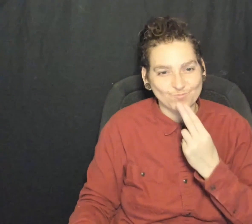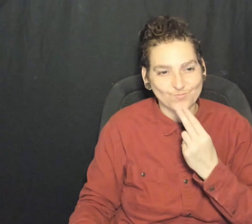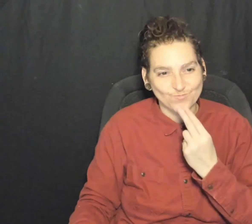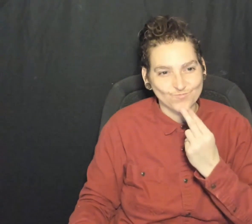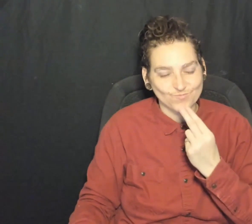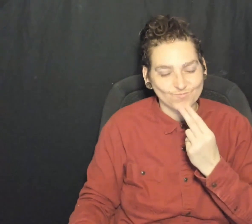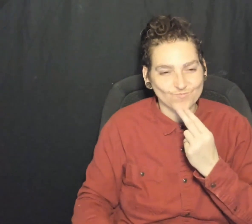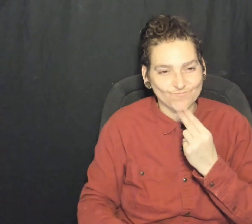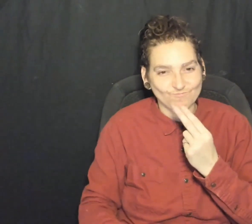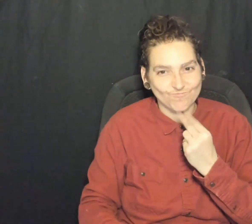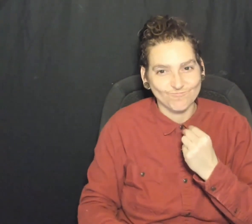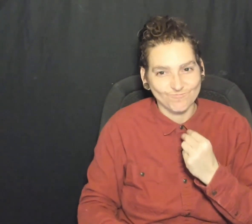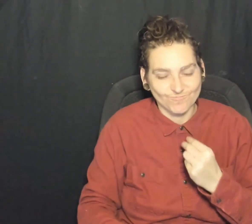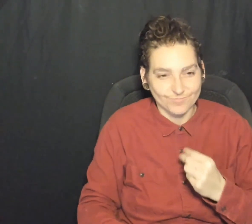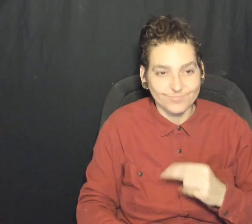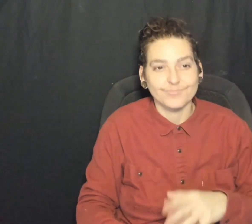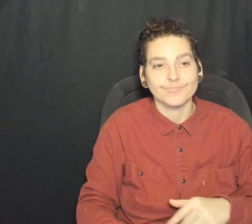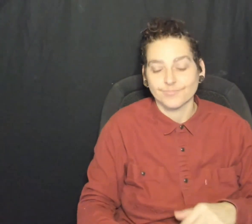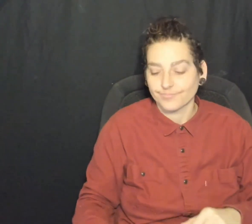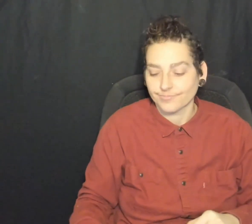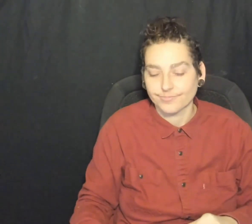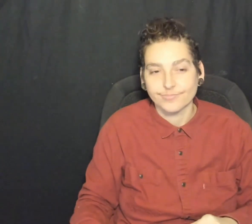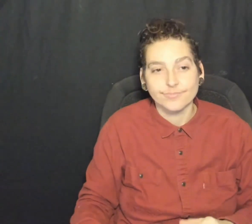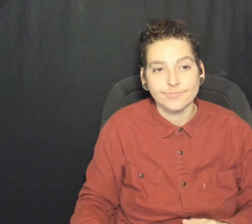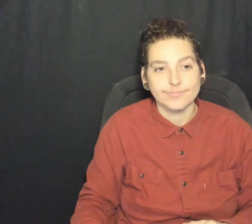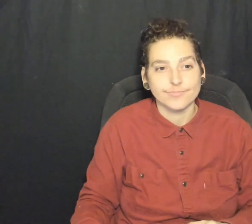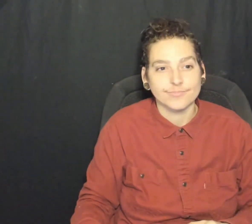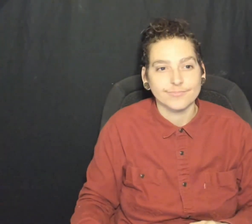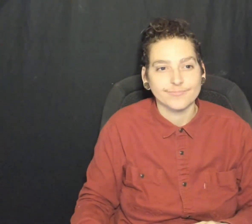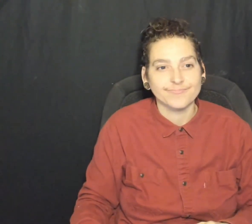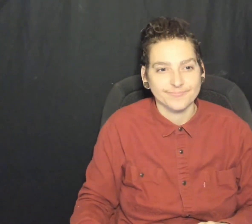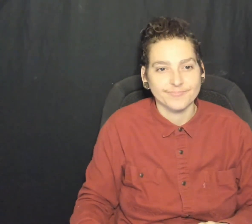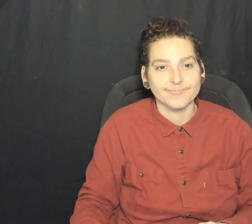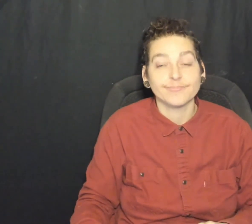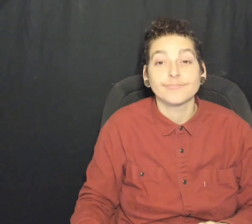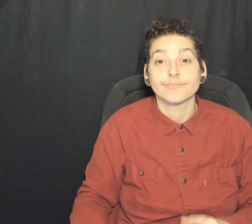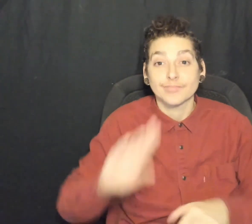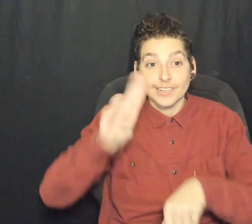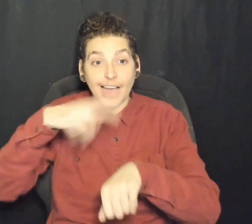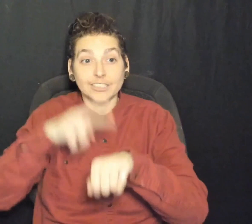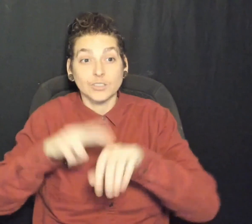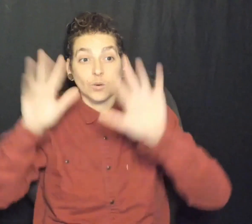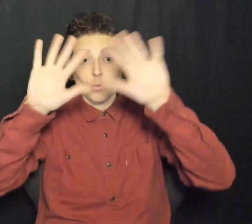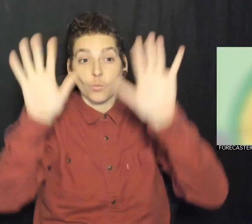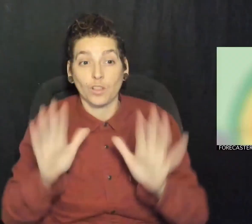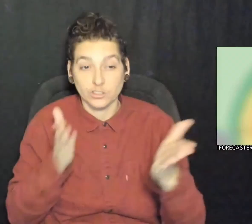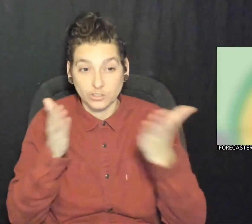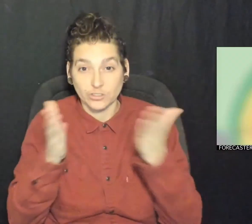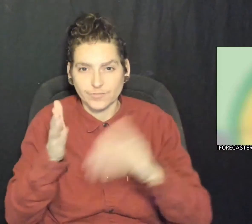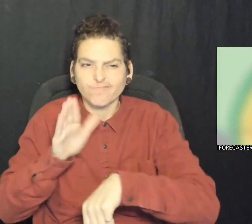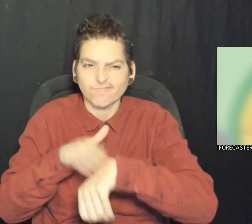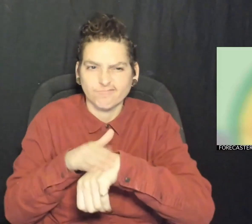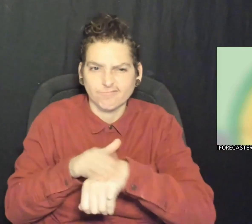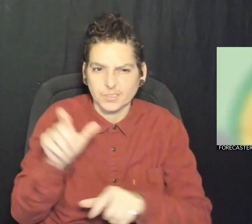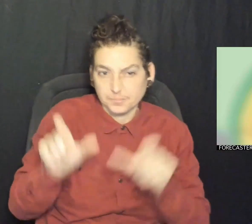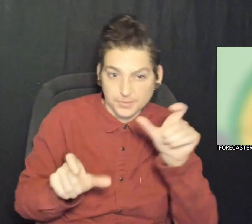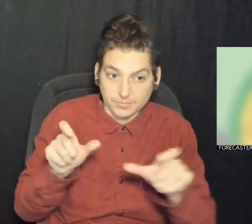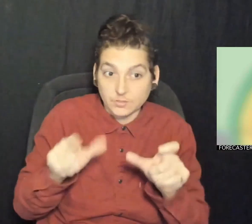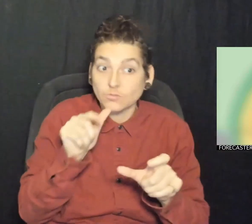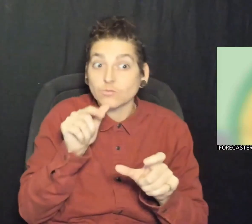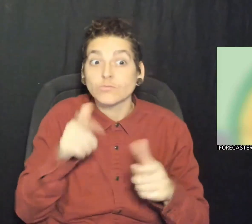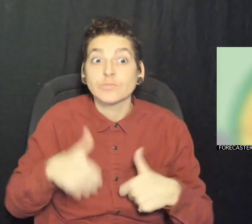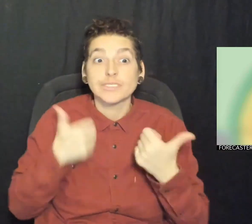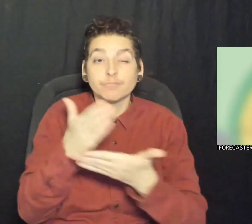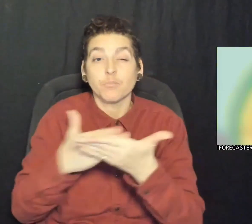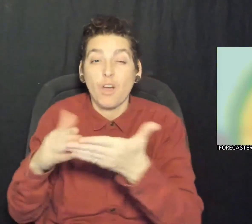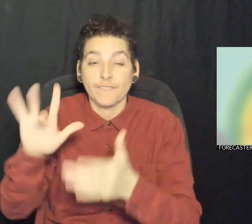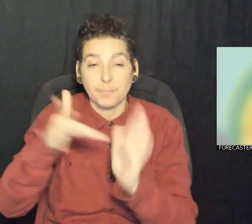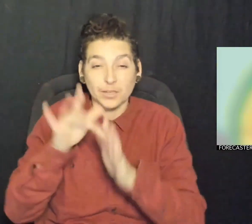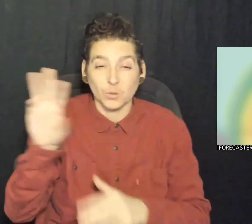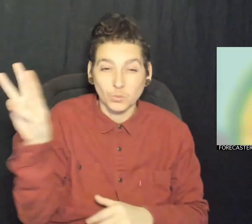so cute the National Weather Service is warning people